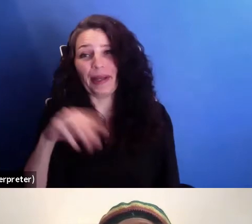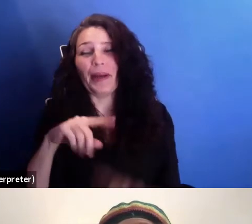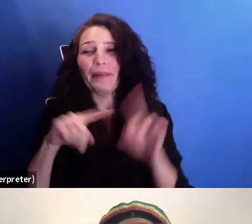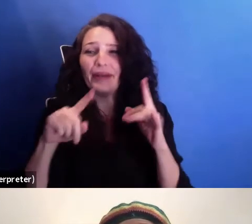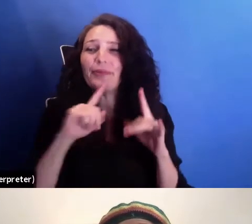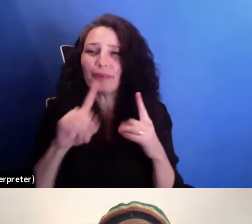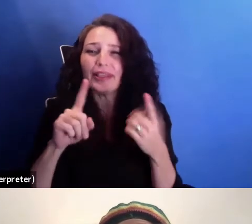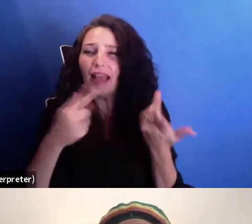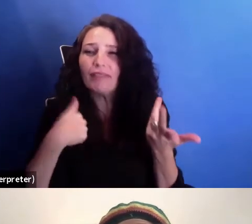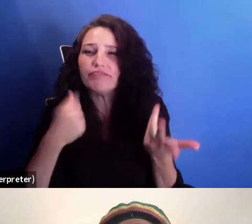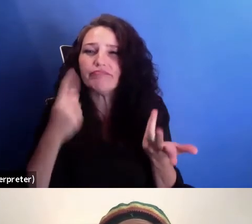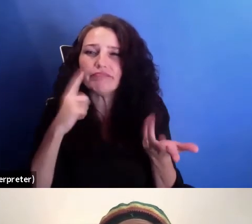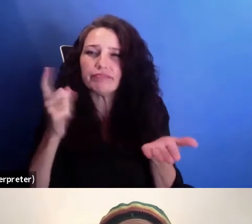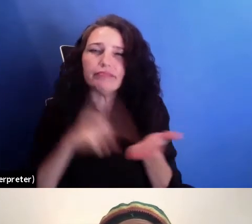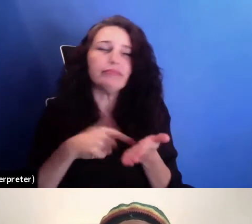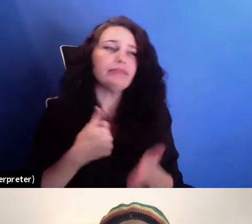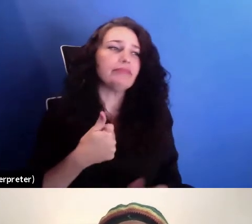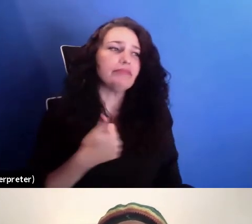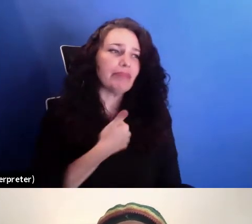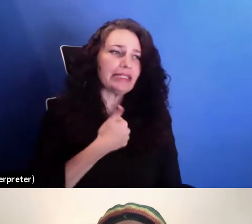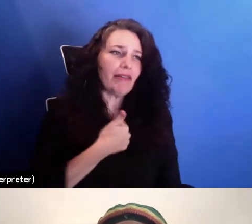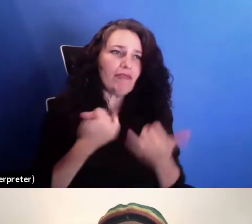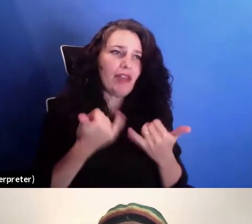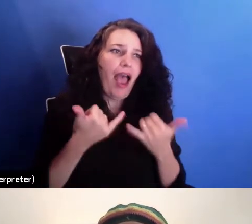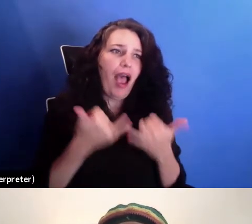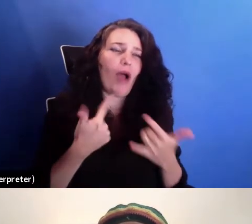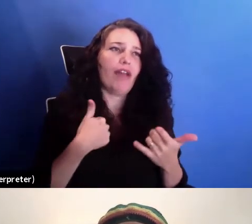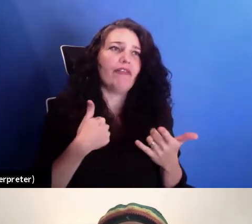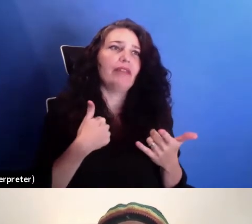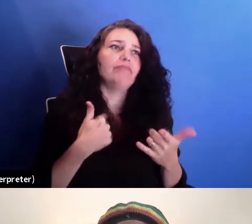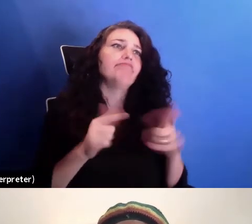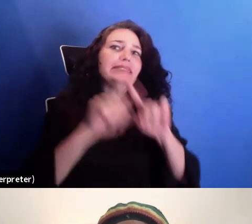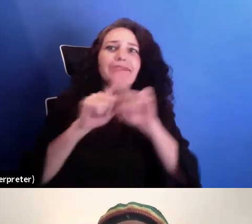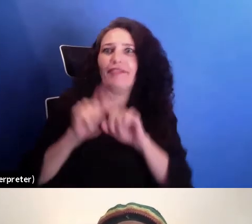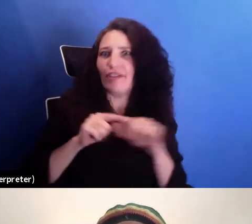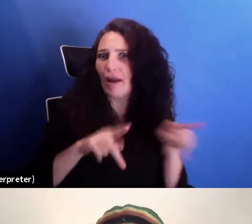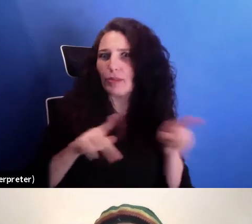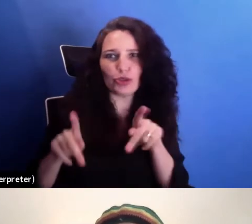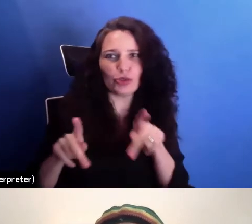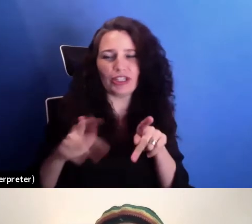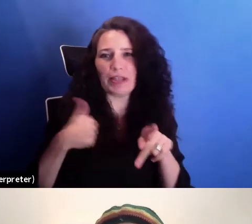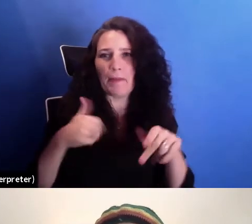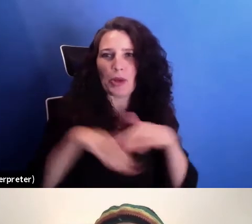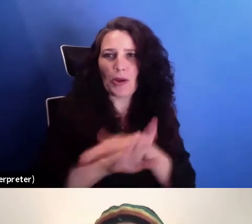I've found myself now in rooms that I've never been in before and in discussions that I've never been in before